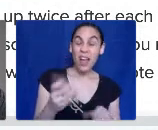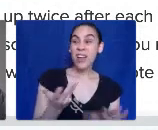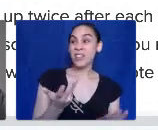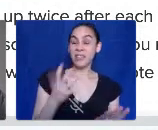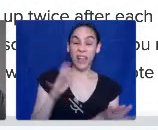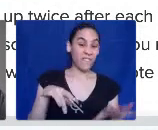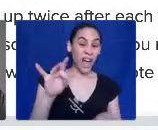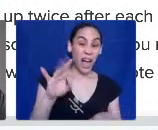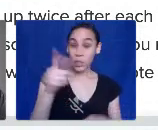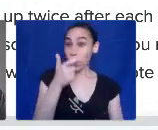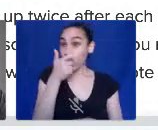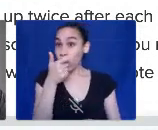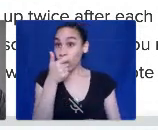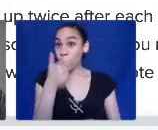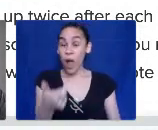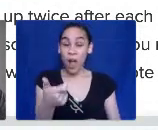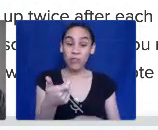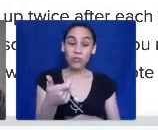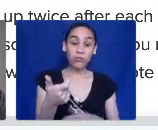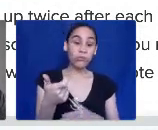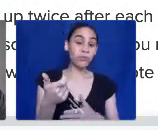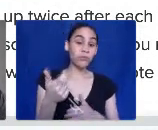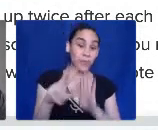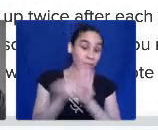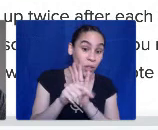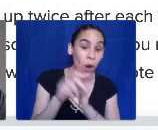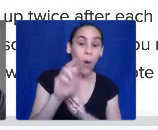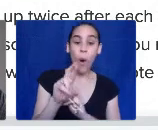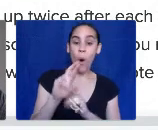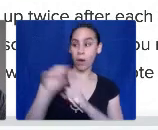they're watching in a video or something um or if you can lock yourself in a room that has quiet you